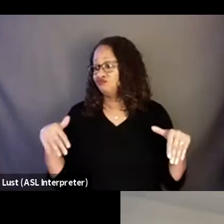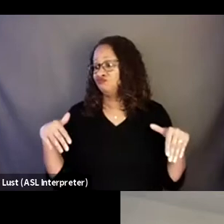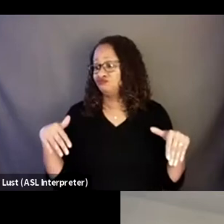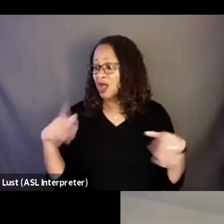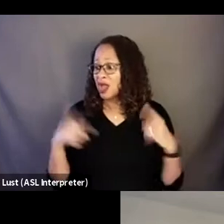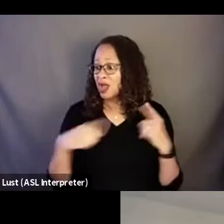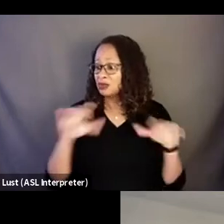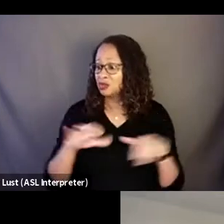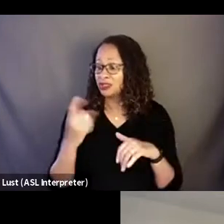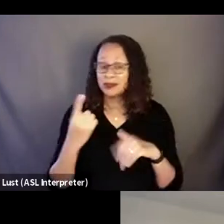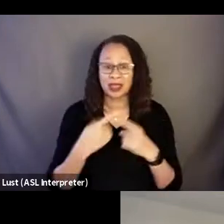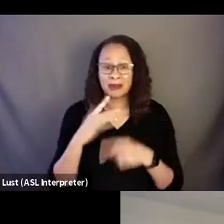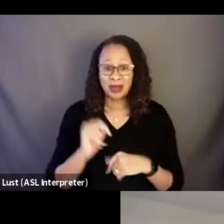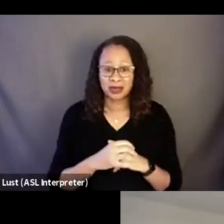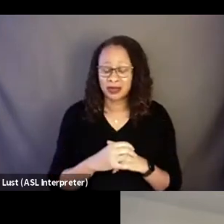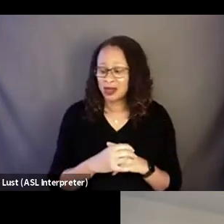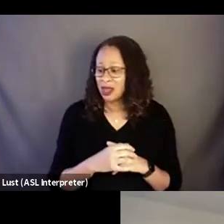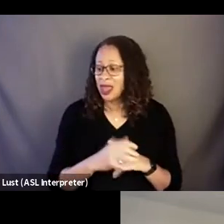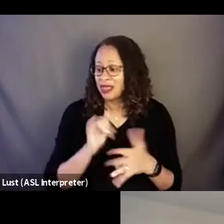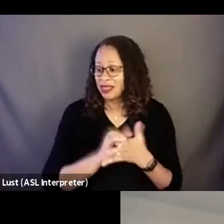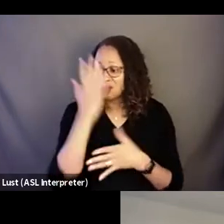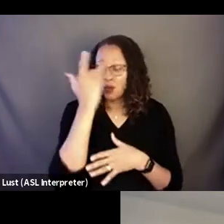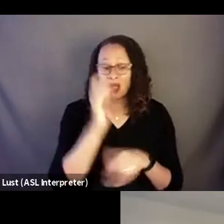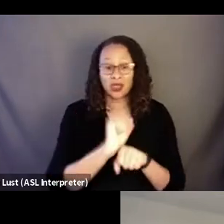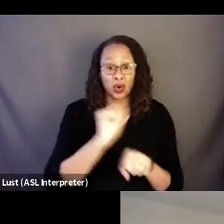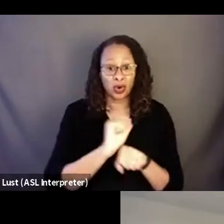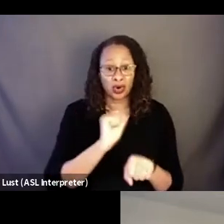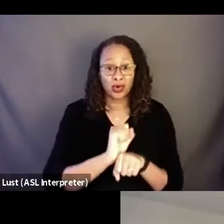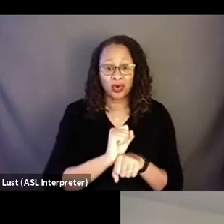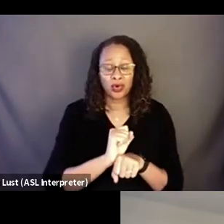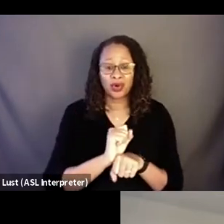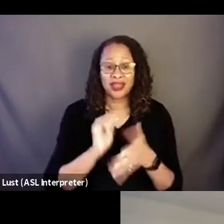And that's why the work that Olga took upon herself,